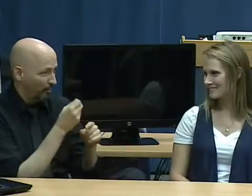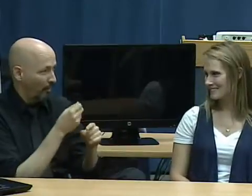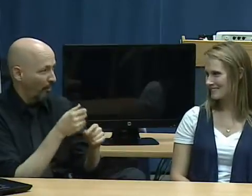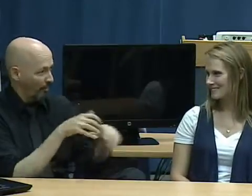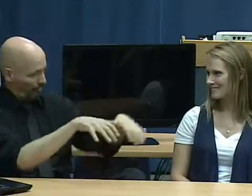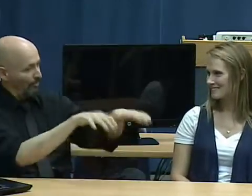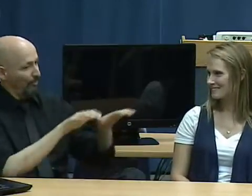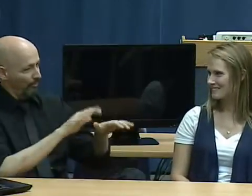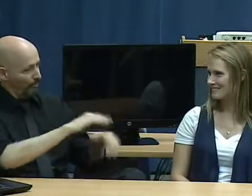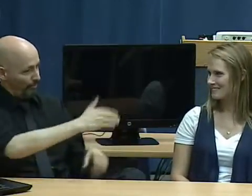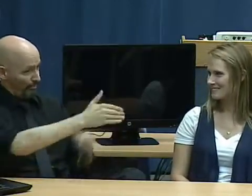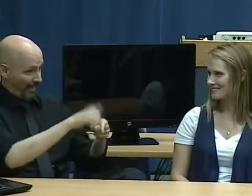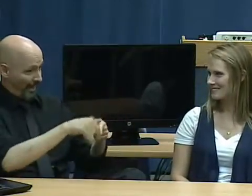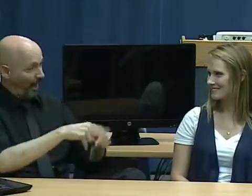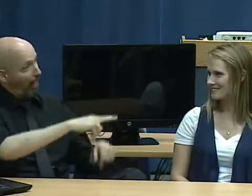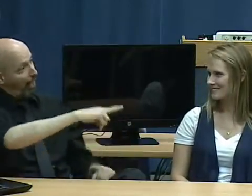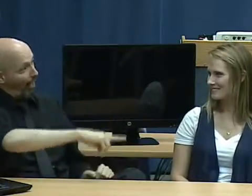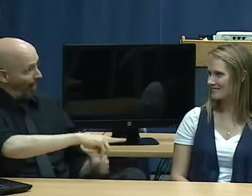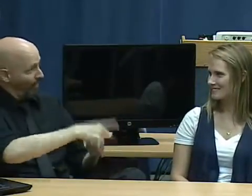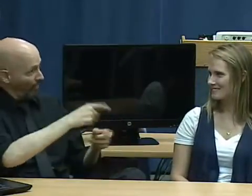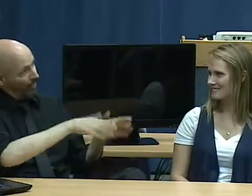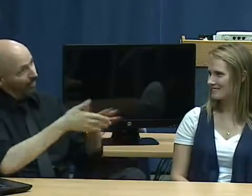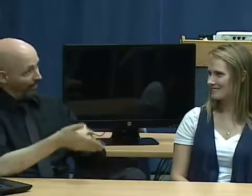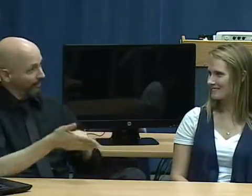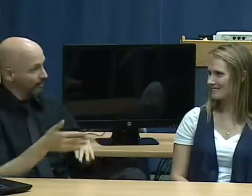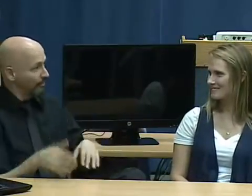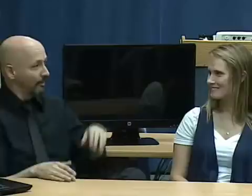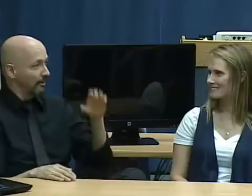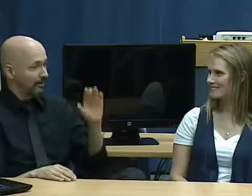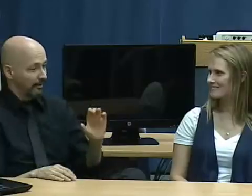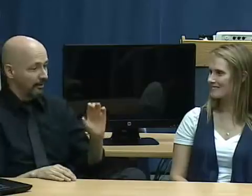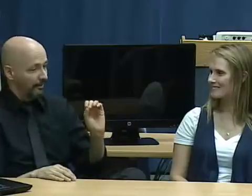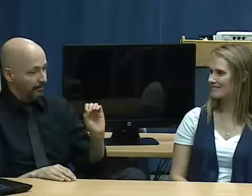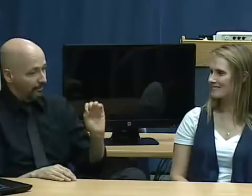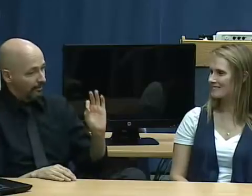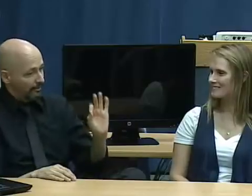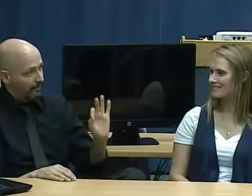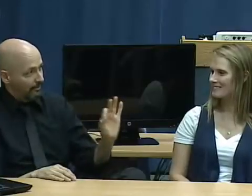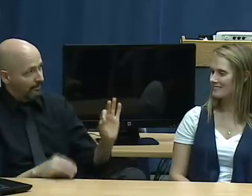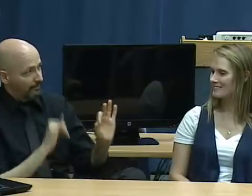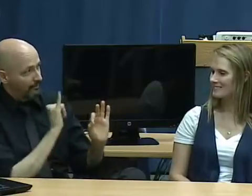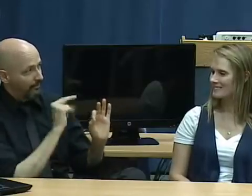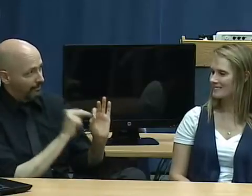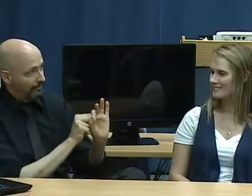Right. So, in a grave? The thing that you open, that the person is buried in? C-O-F-F I-N